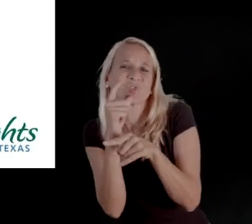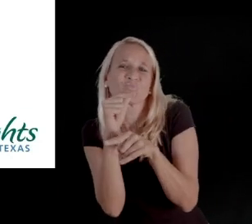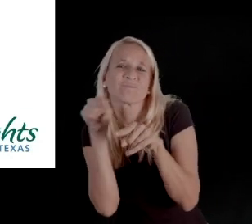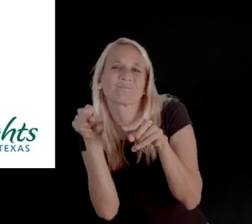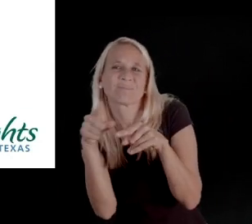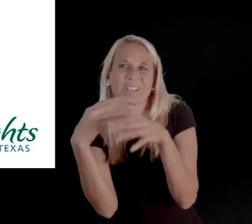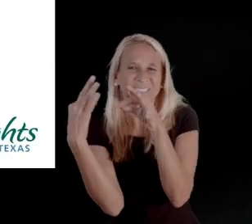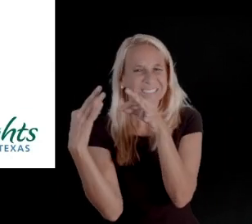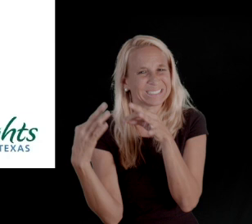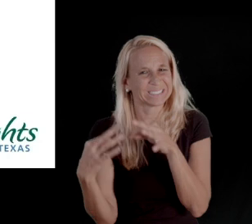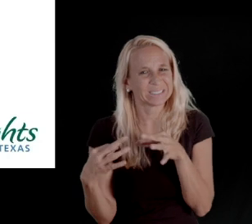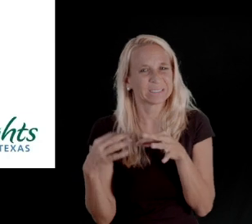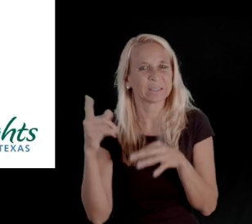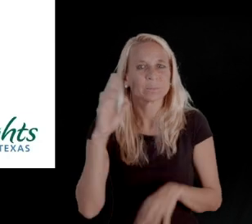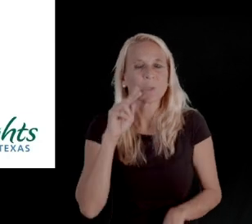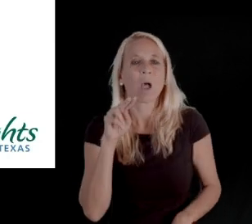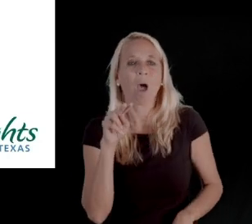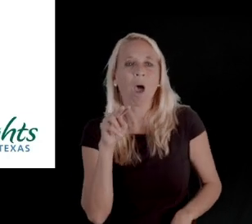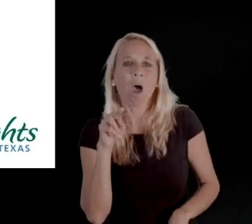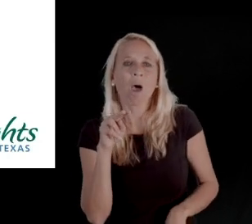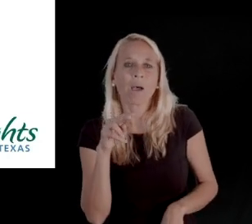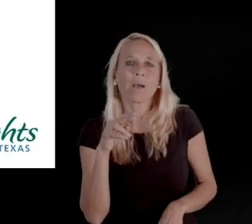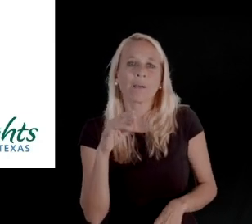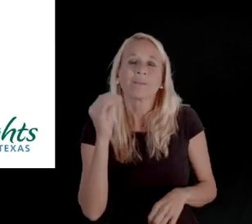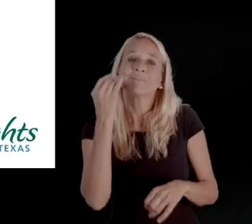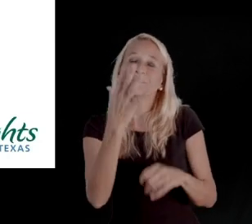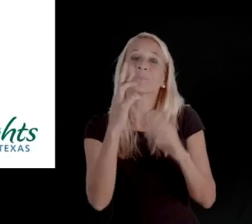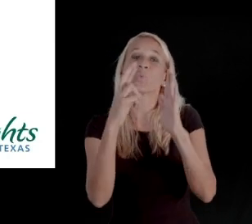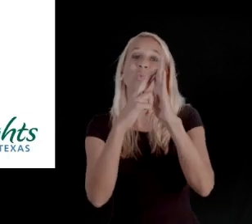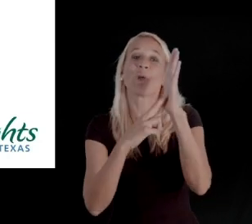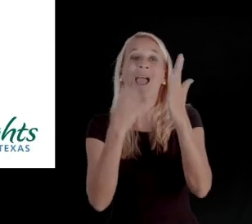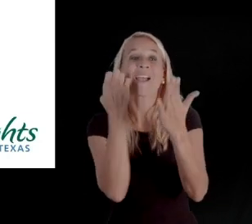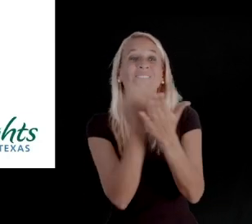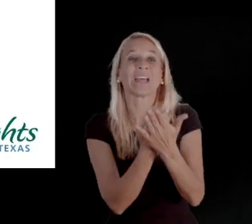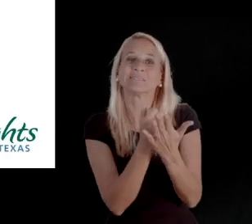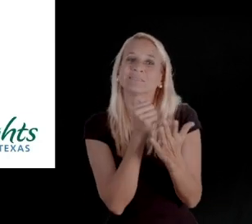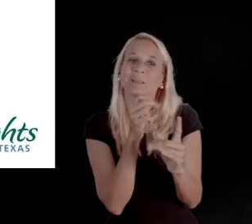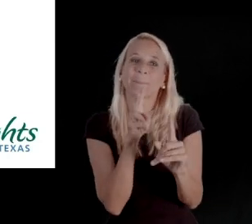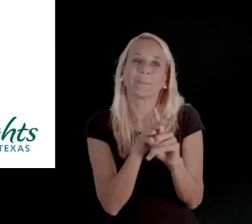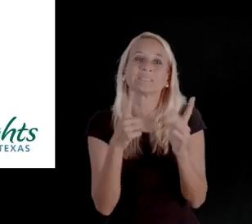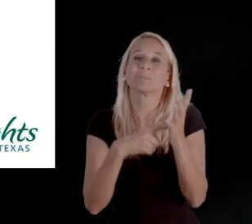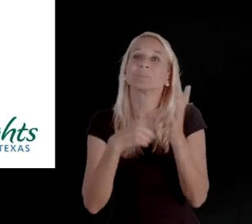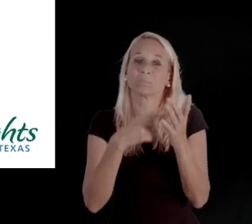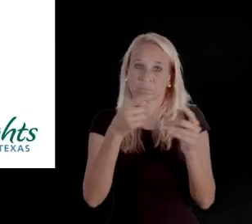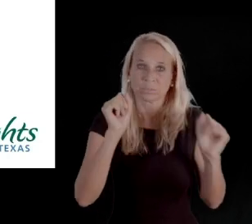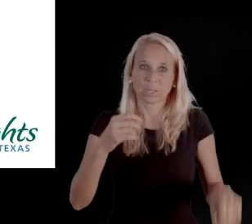They will mention that the rules of evidence do not apply. So if you do have attorneys involved, sometimes we do make objections.